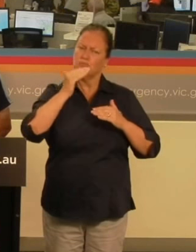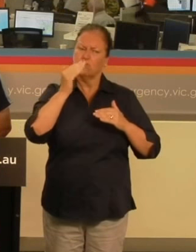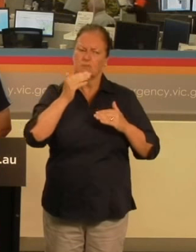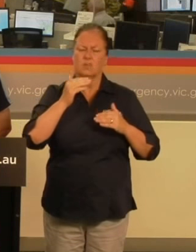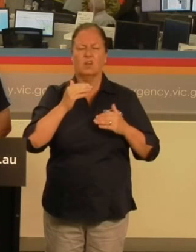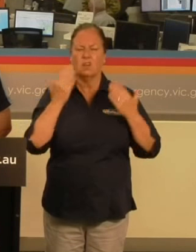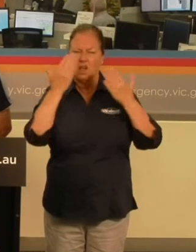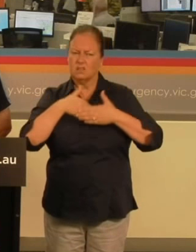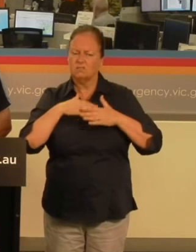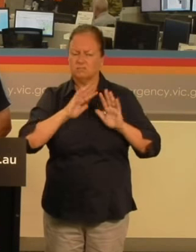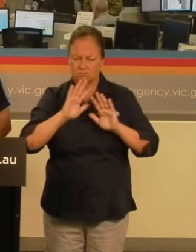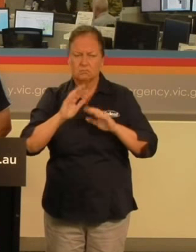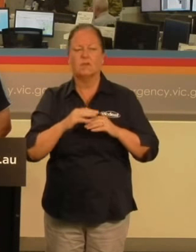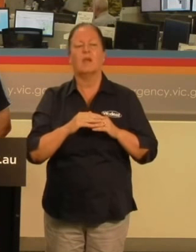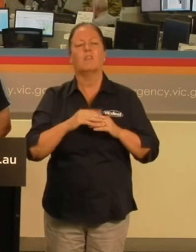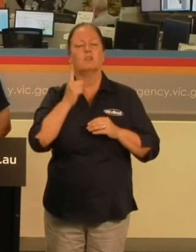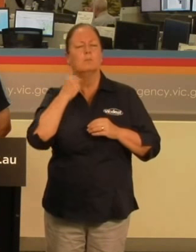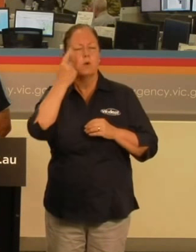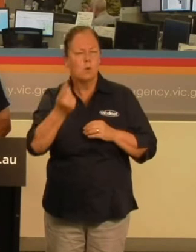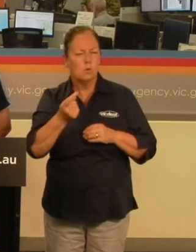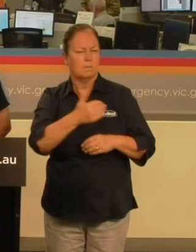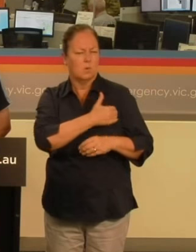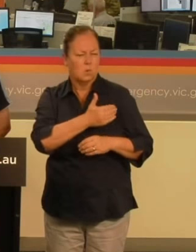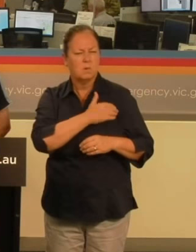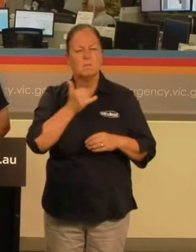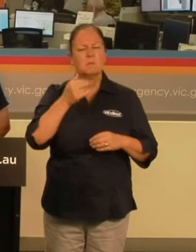temperatures in Southern Victoria drop to around 20 or maybe lower if you're